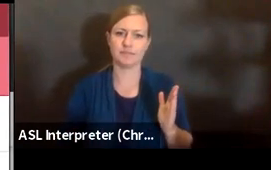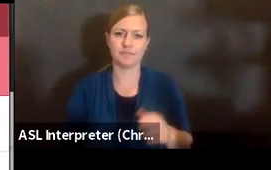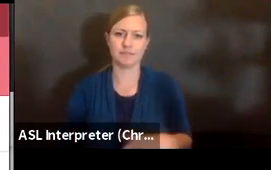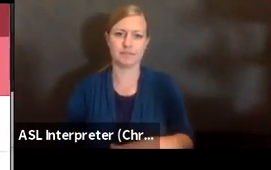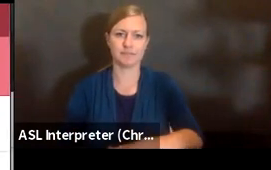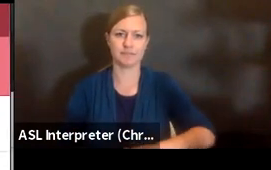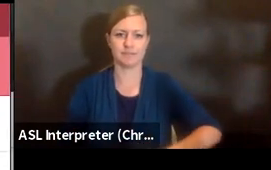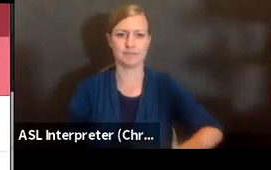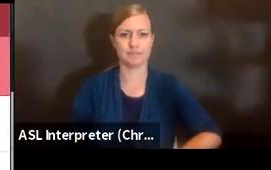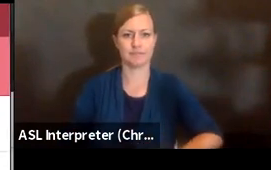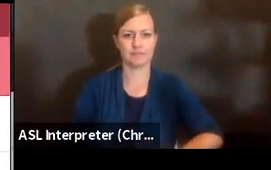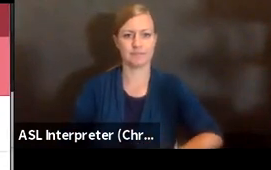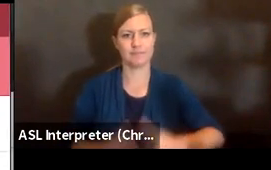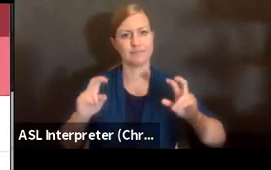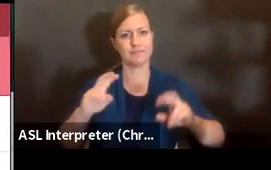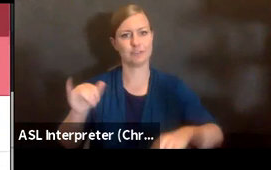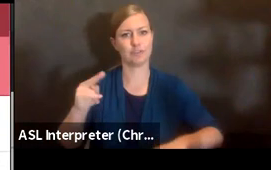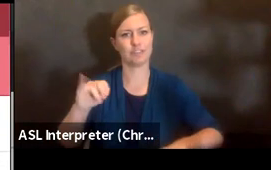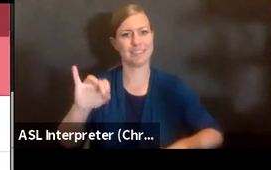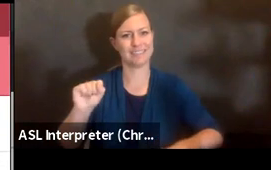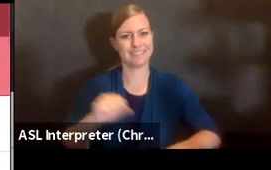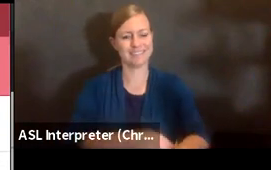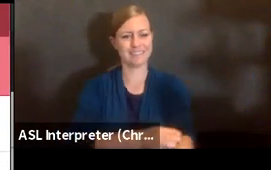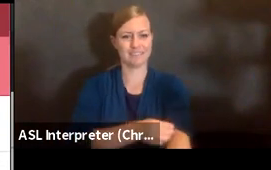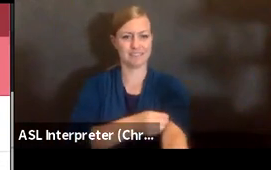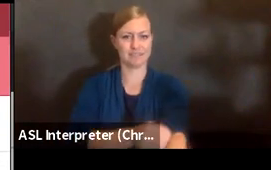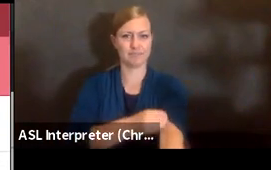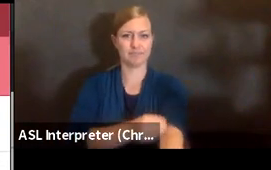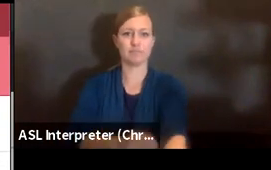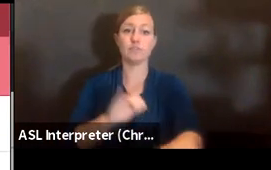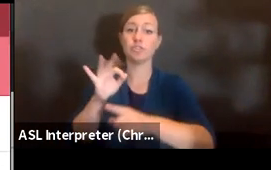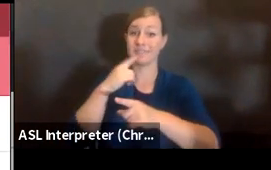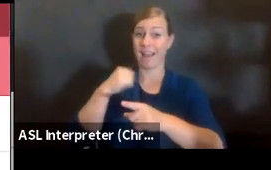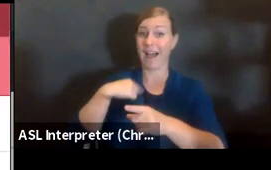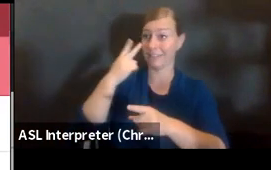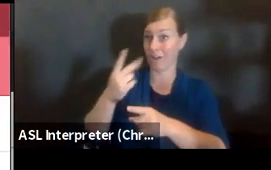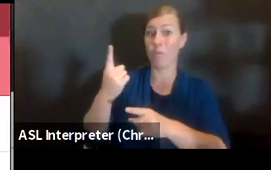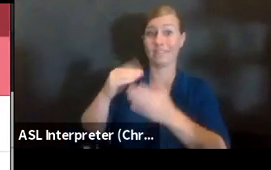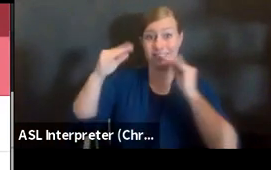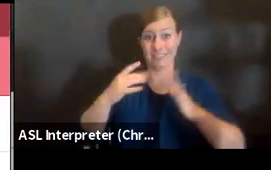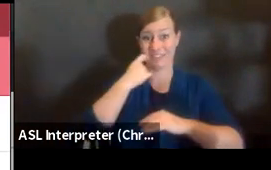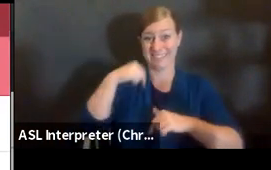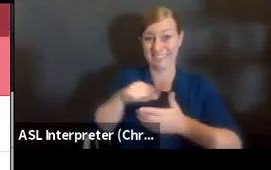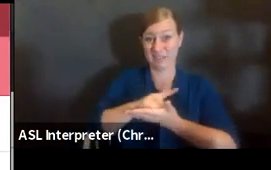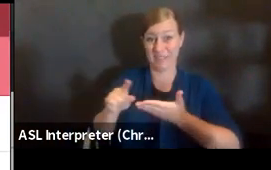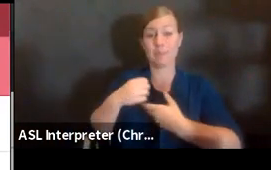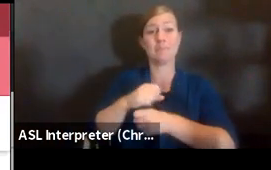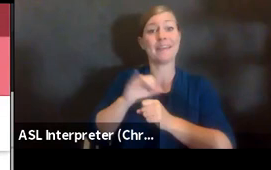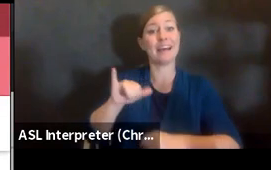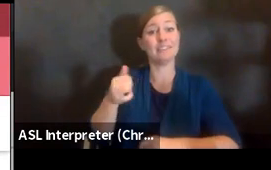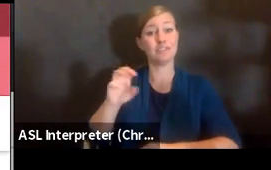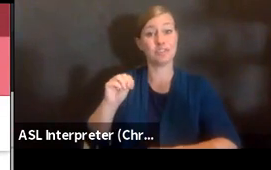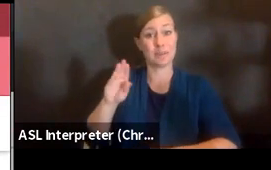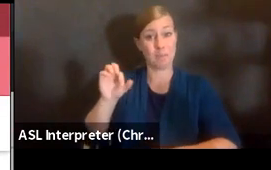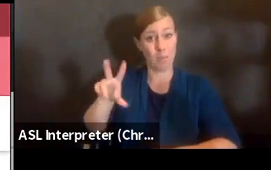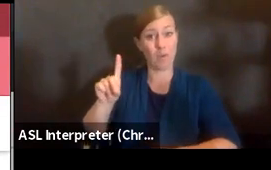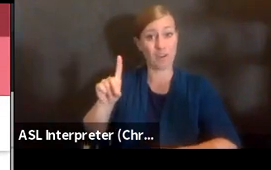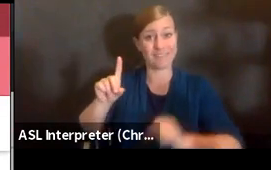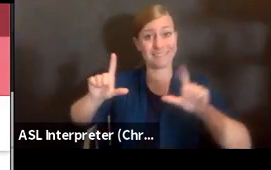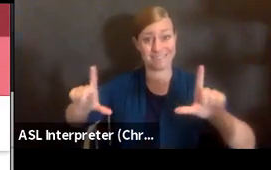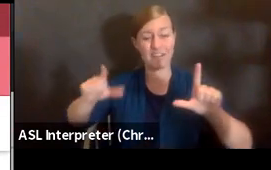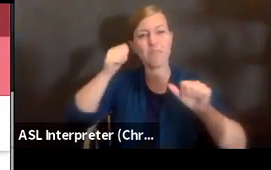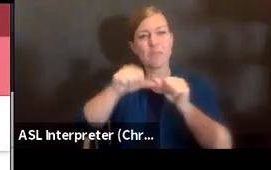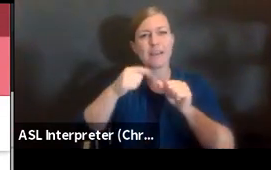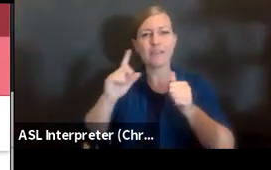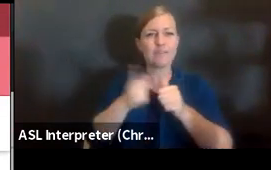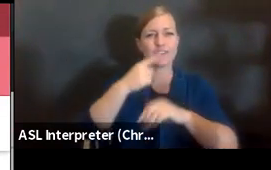Jeff Crawford: Here's Katherine, I saw a teacher, this week, create a Jamboard. And remember, and that settings that you said, I think was on our first day about should I let students edit it,